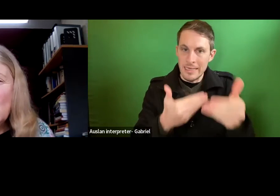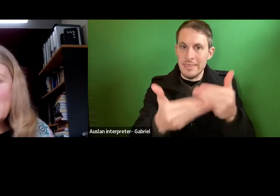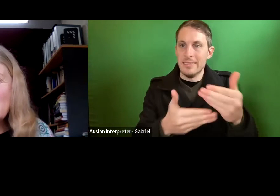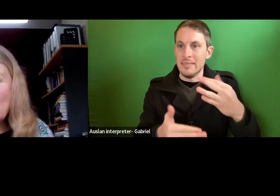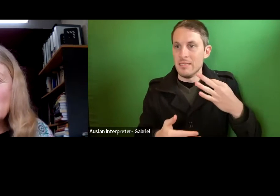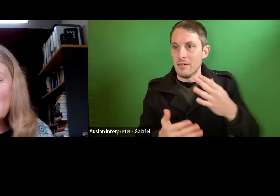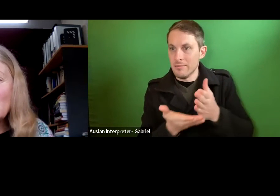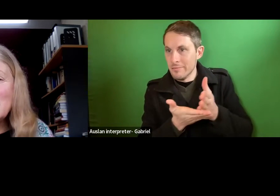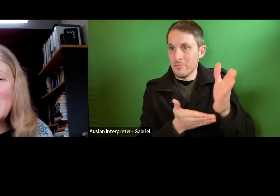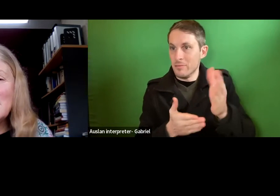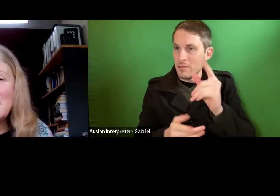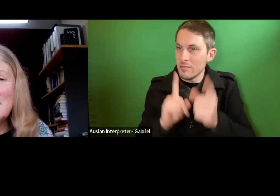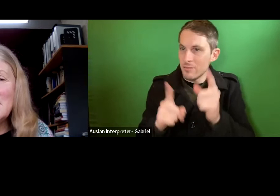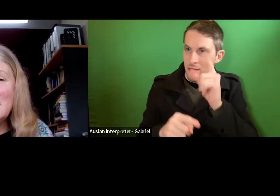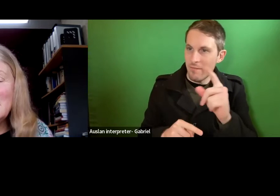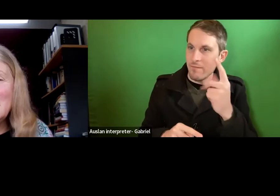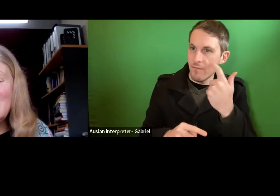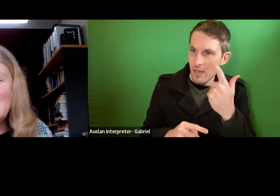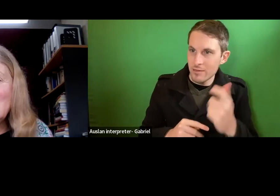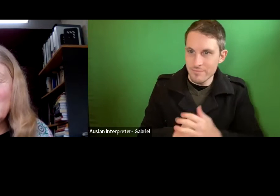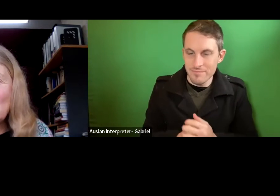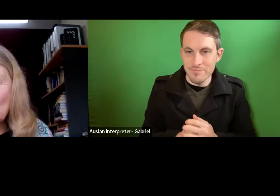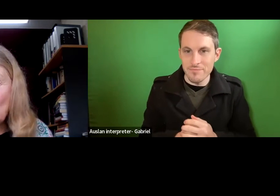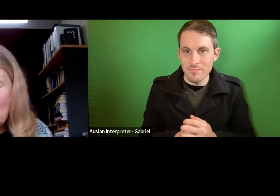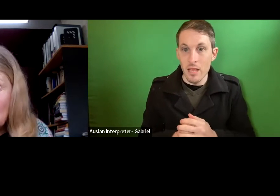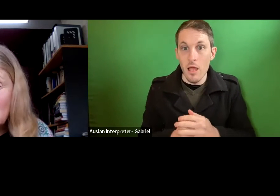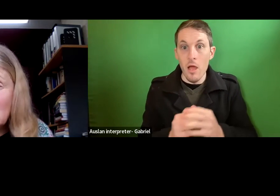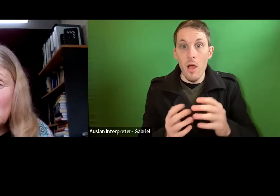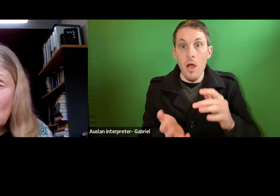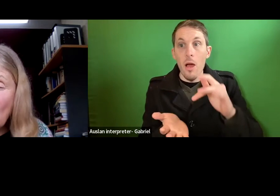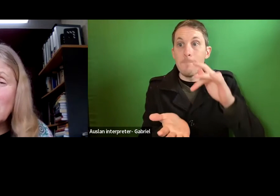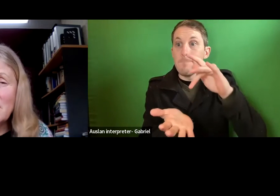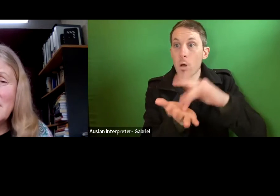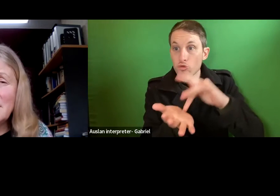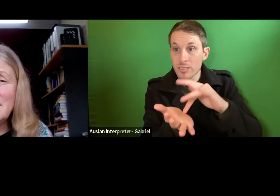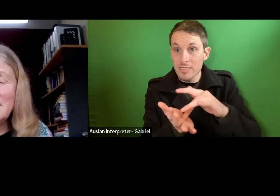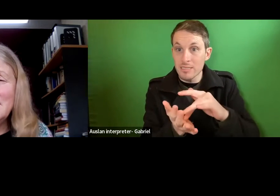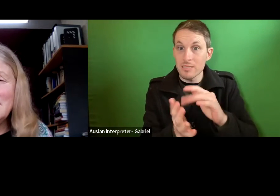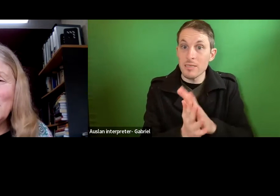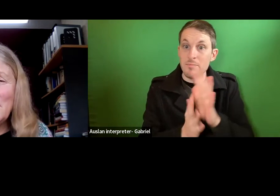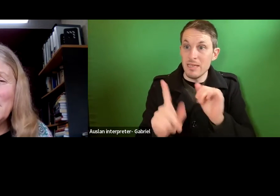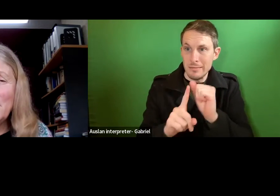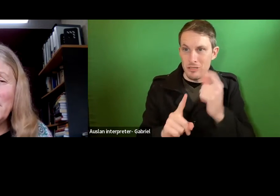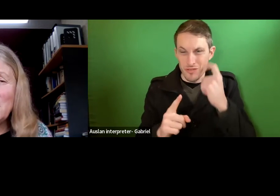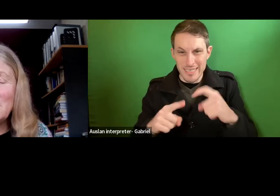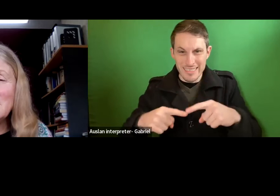Where it's moderate, we start seeing that the individual will not succeed or become proficient